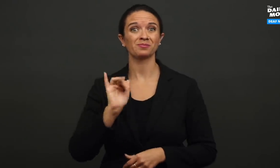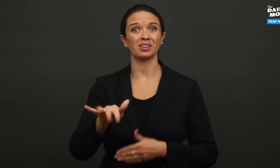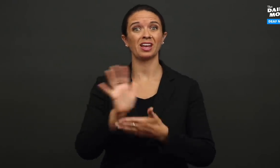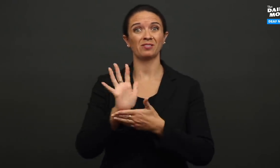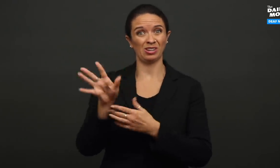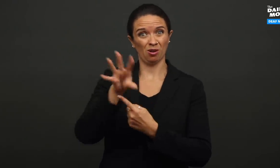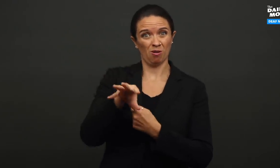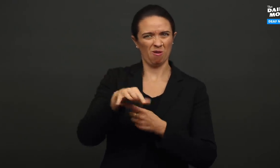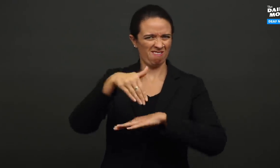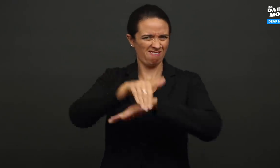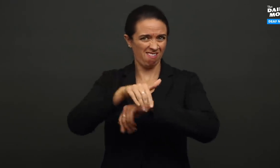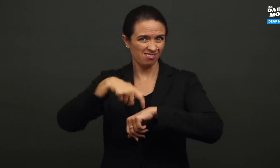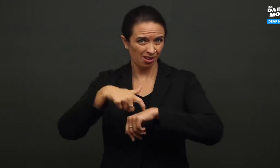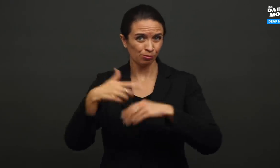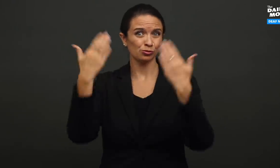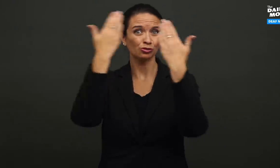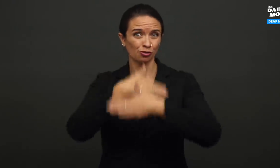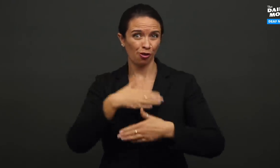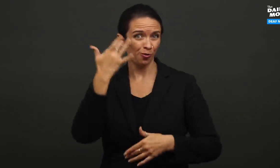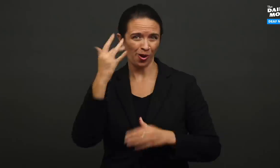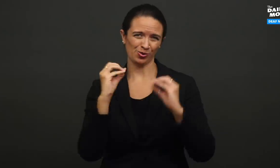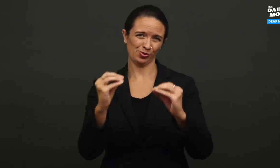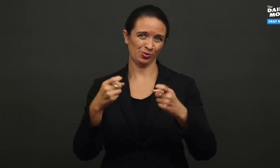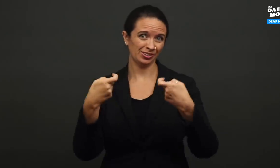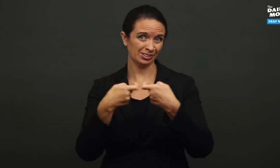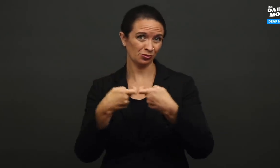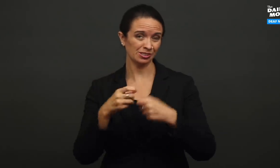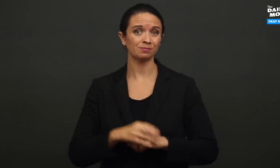This video was taken at night time and it is dark due to them having no electricity.